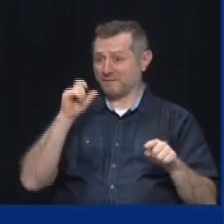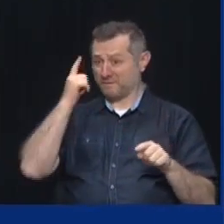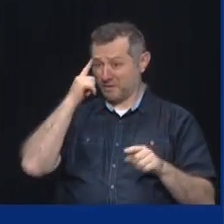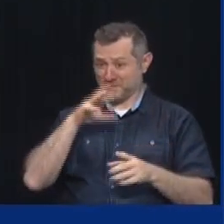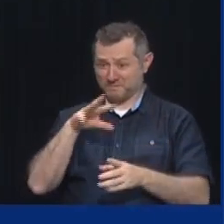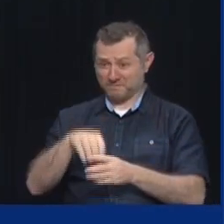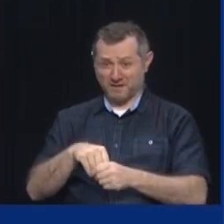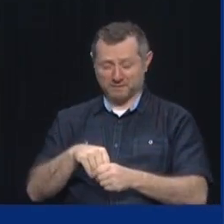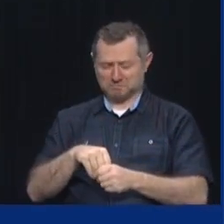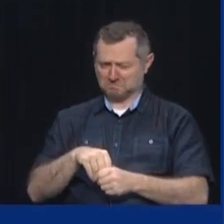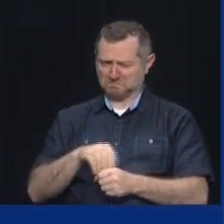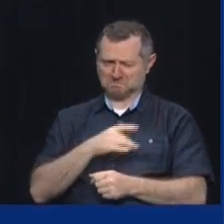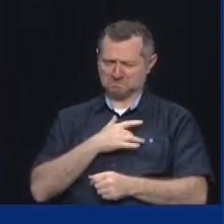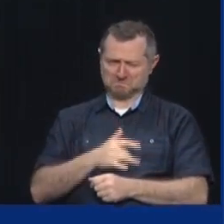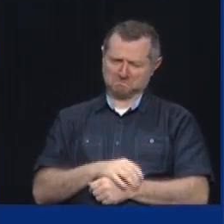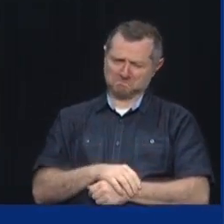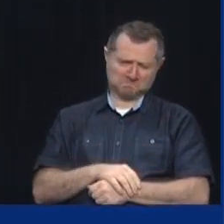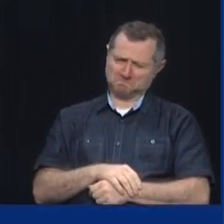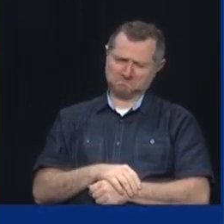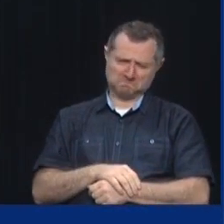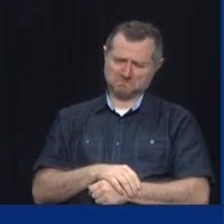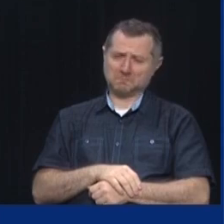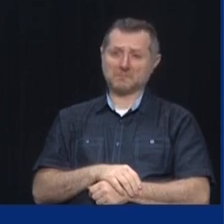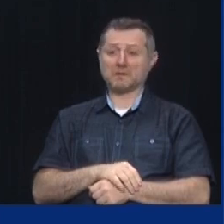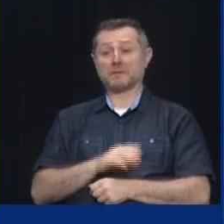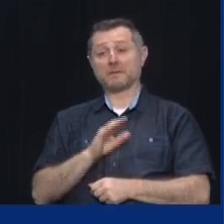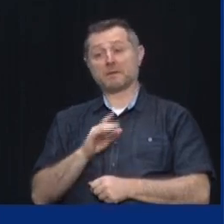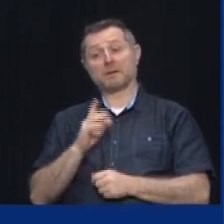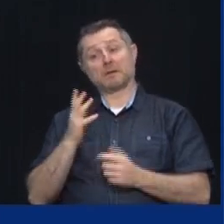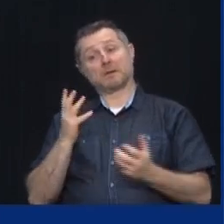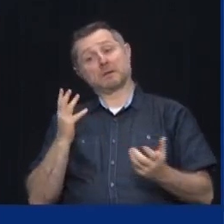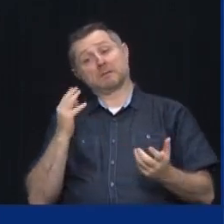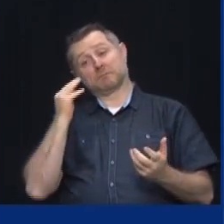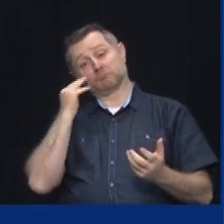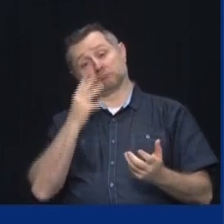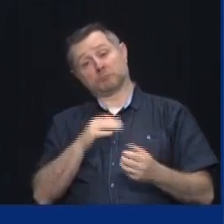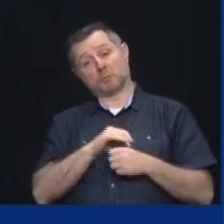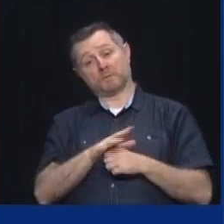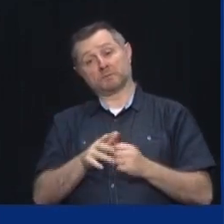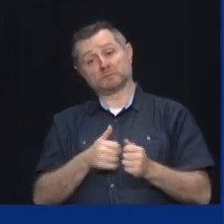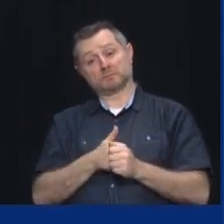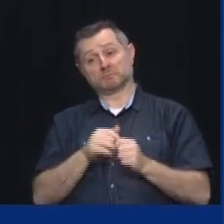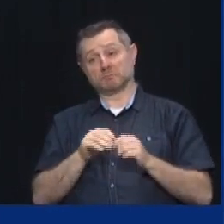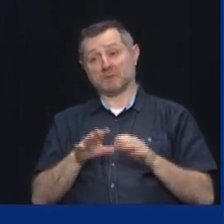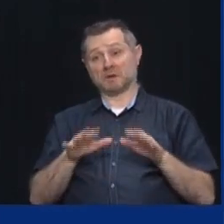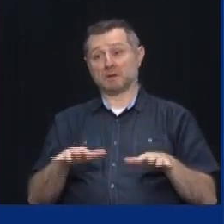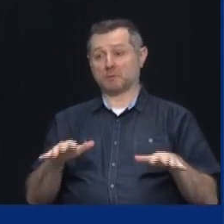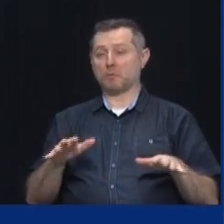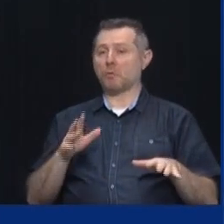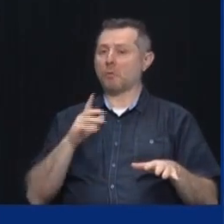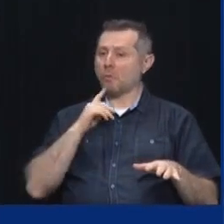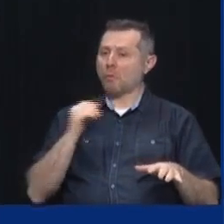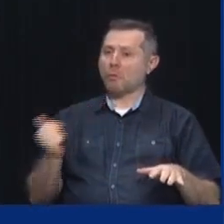WITH THE PANDEMIC, RIGHT? YOU SAW DOCUMENTARIES ON PANDEMICS, BUT GOVERNMENT DIDN'T